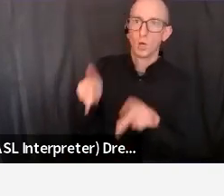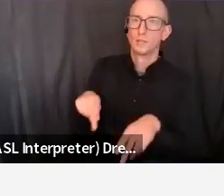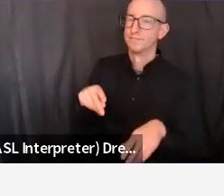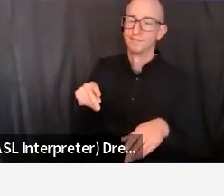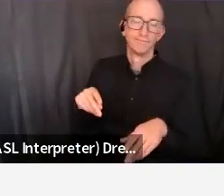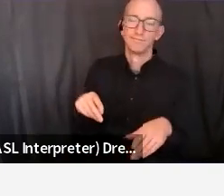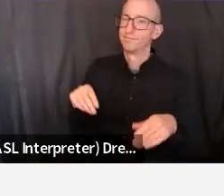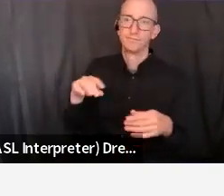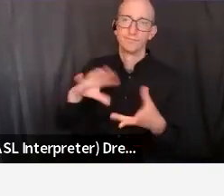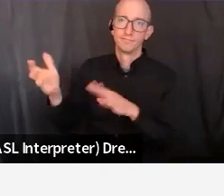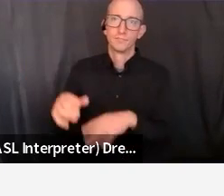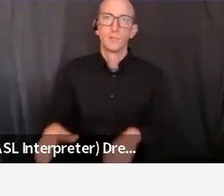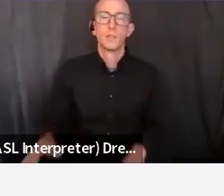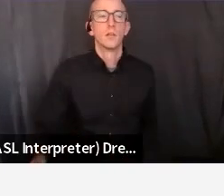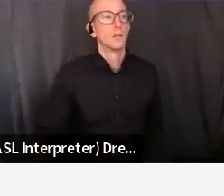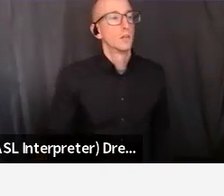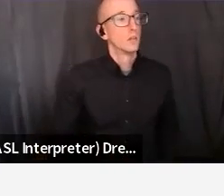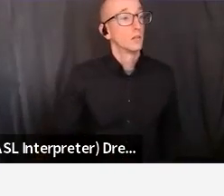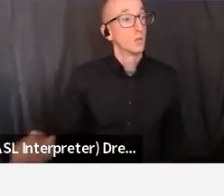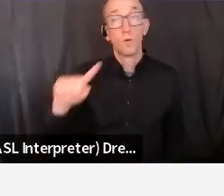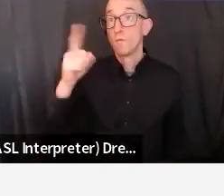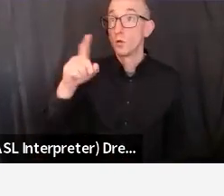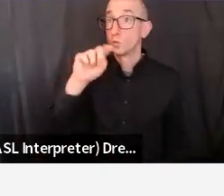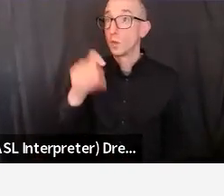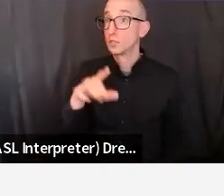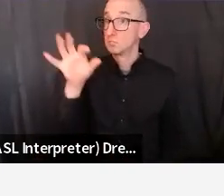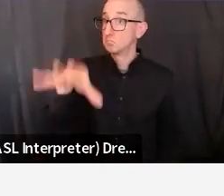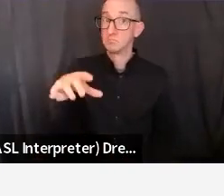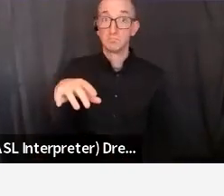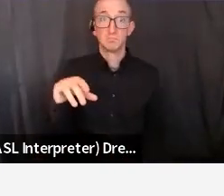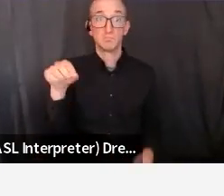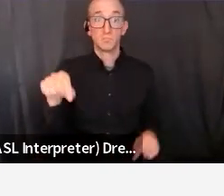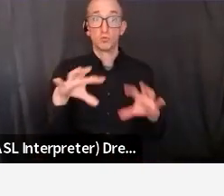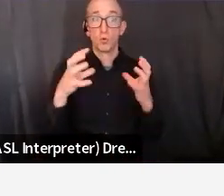a great deal of climate air quality planning and want to focus just on zero-emission technology,